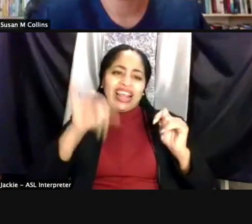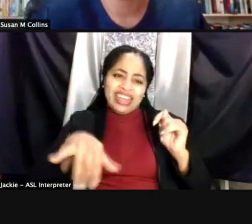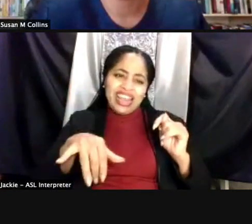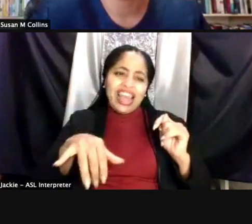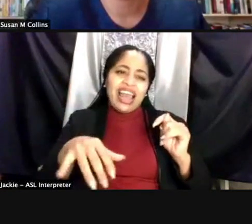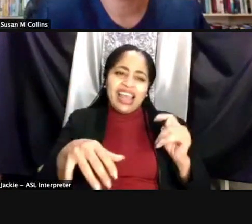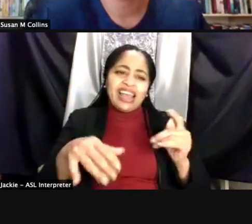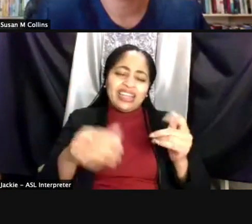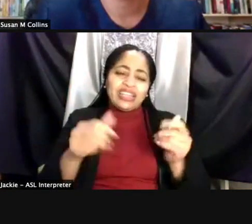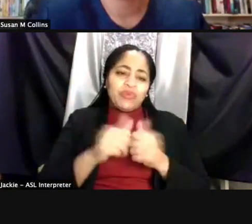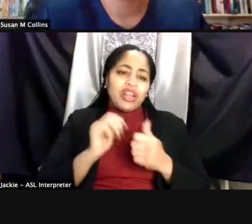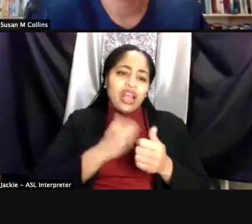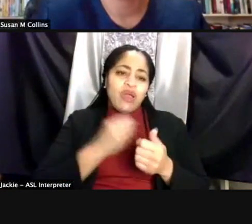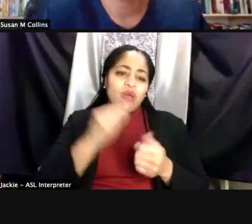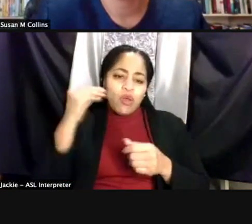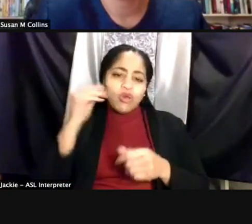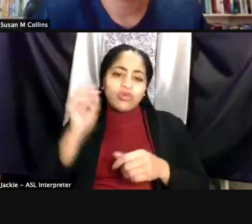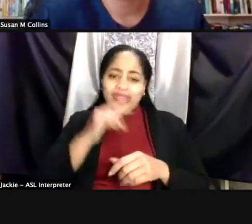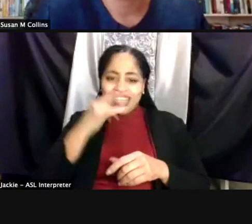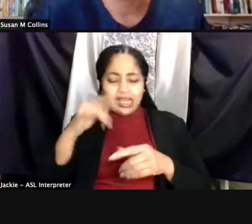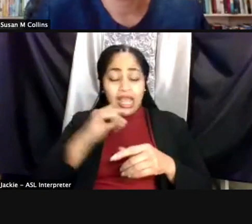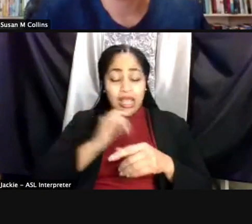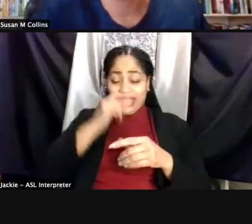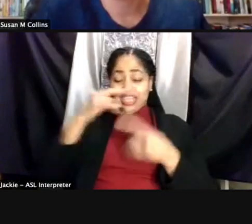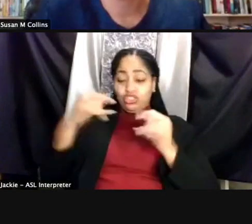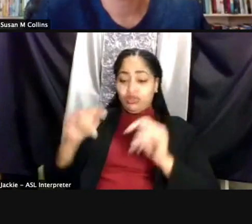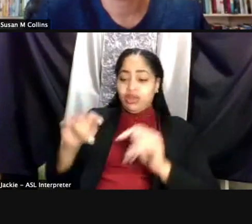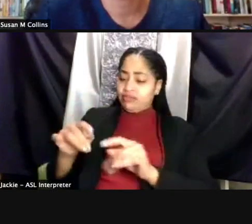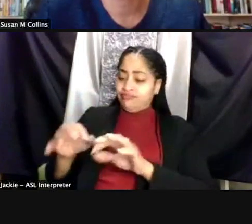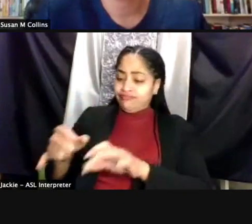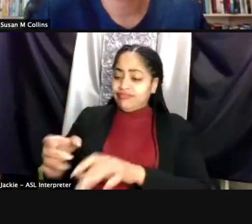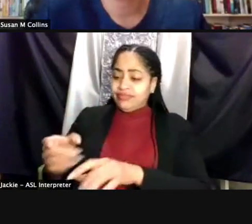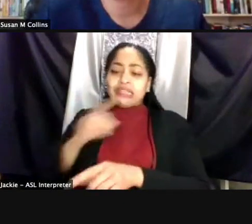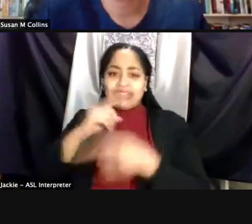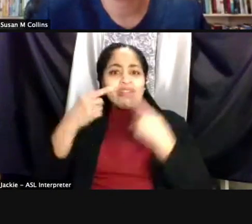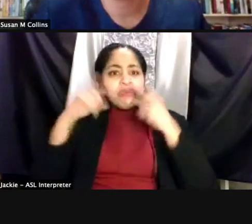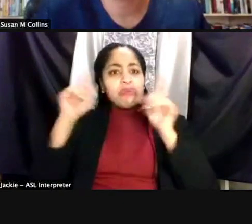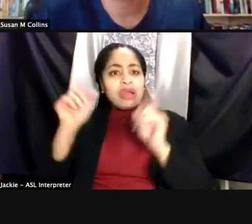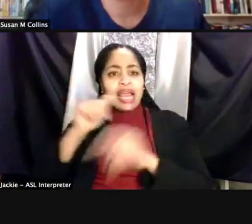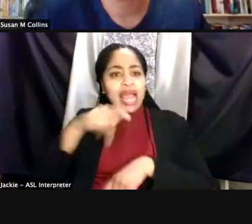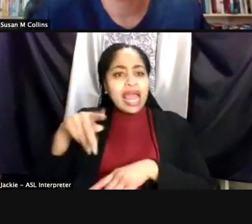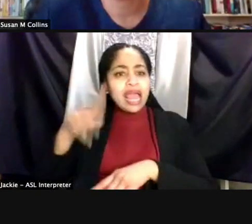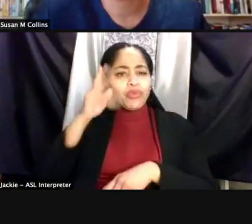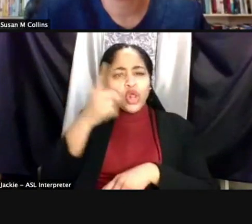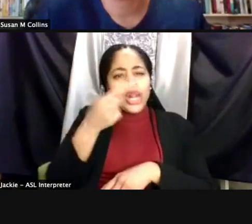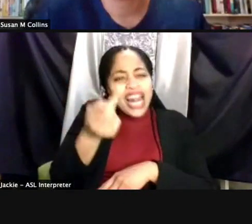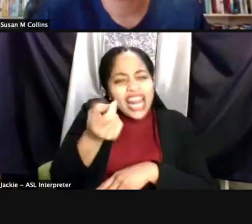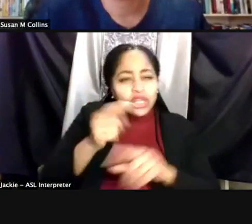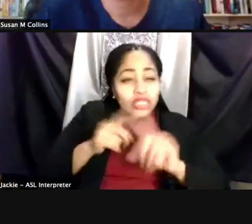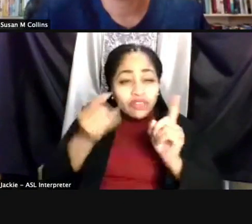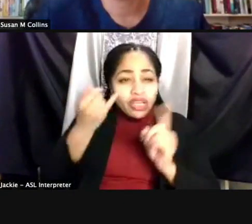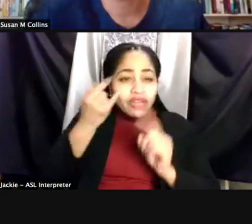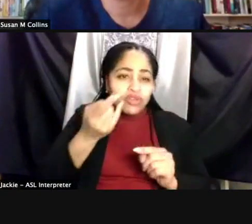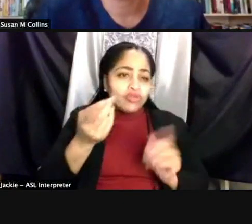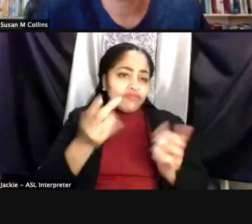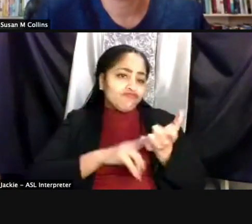within our homes our kids tried this out and it actually worked really well. The app is gonna look a little bit different if you are enrolled for undergraduate classes